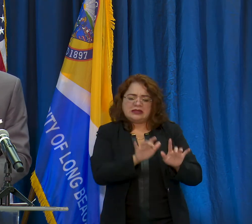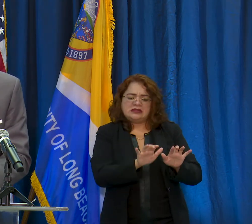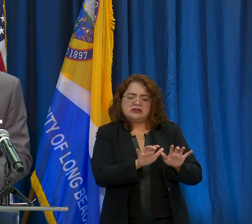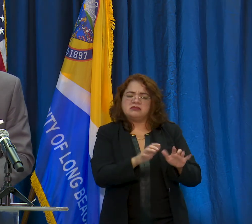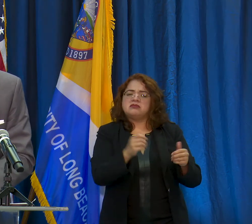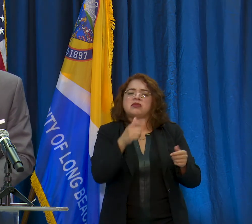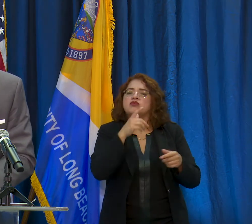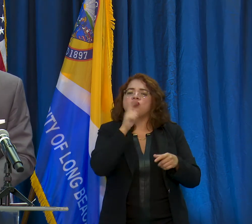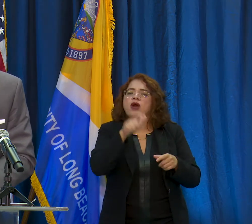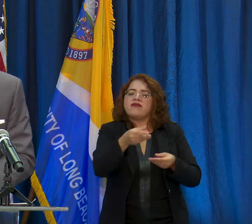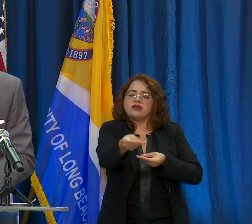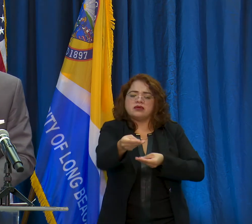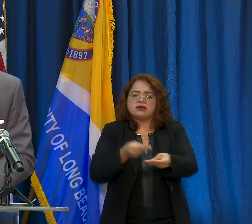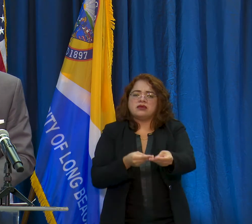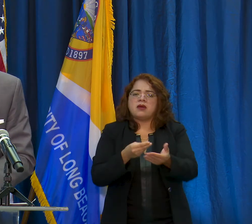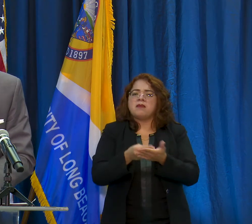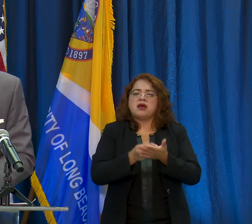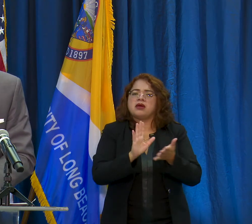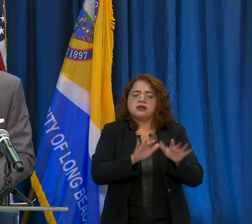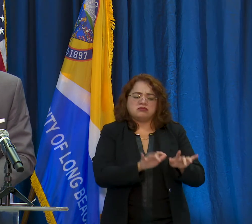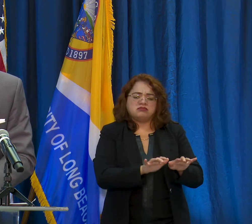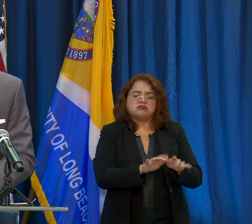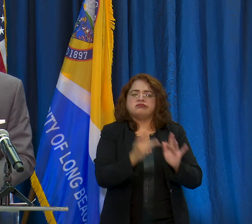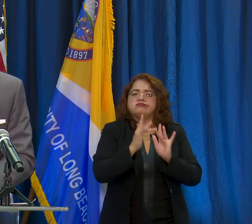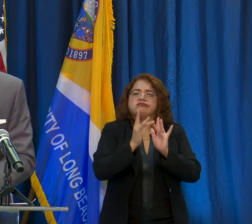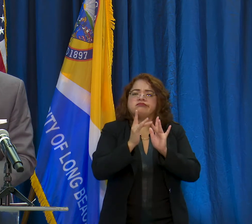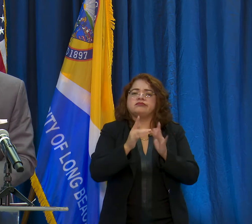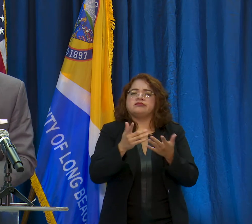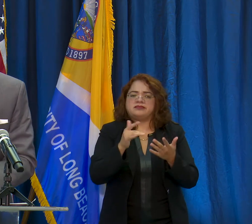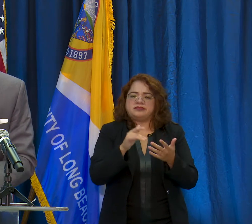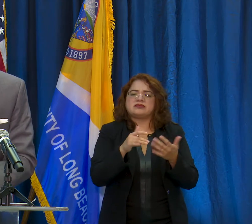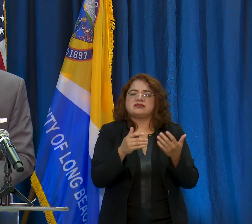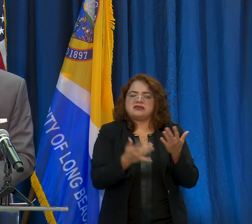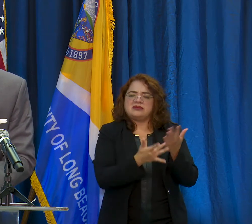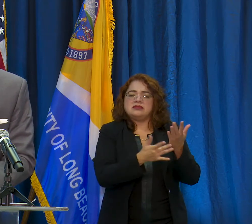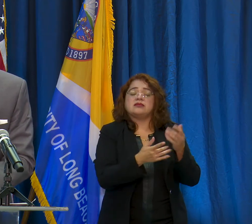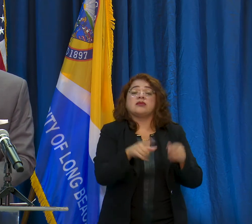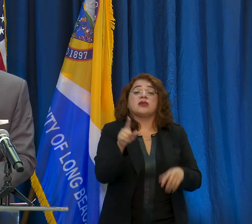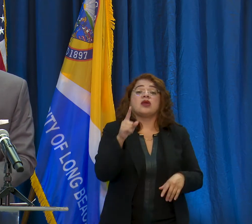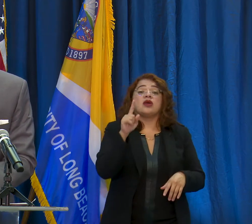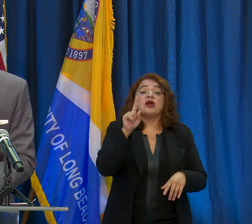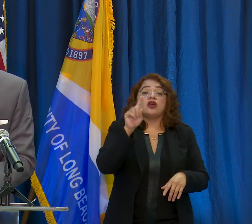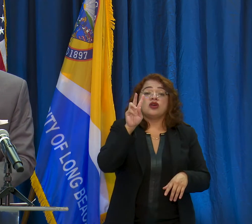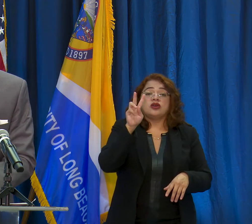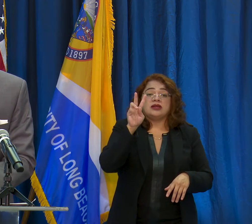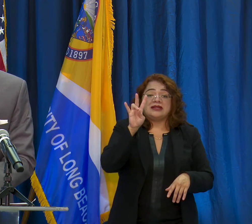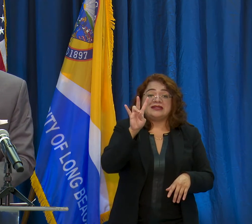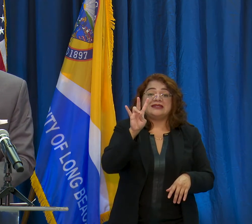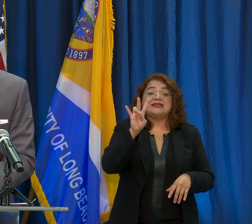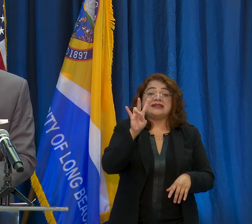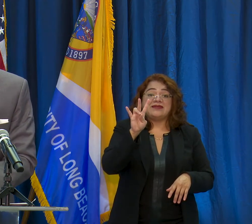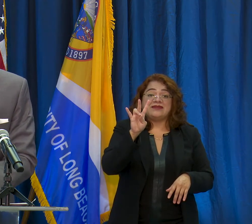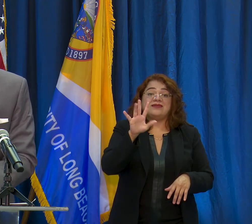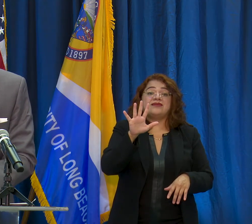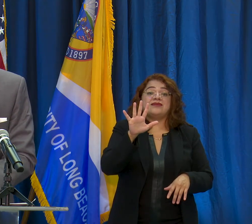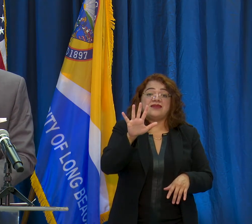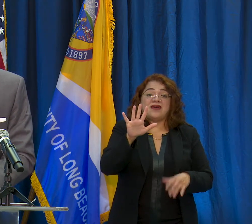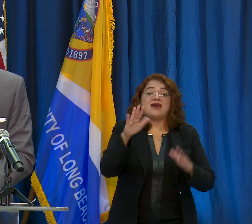customers and for workers. There's three quarters of a million dollars that has been set aside to help small